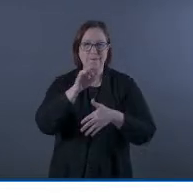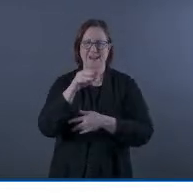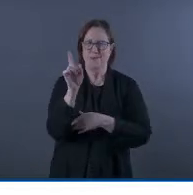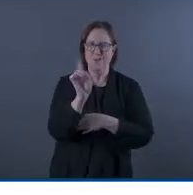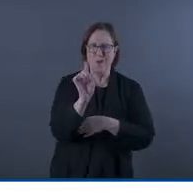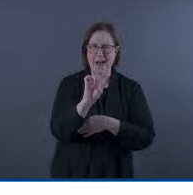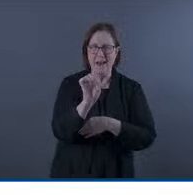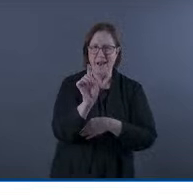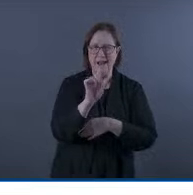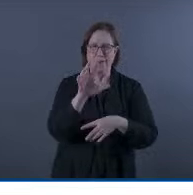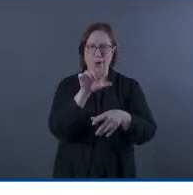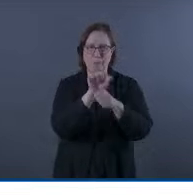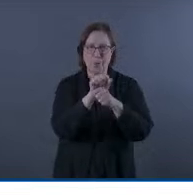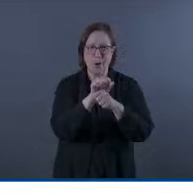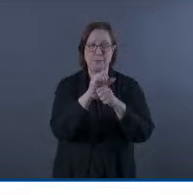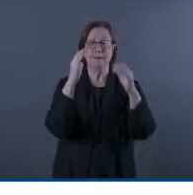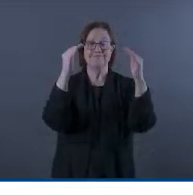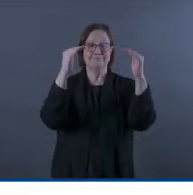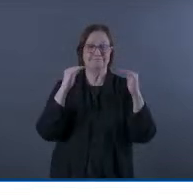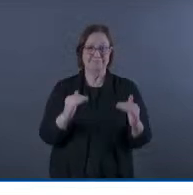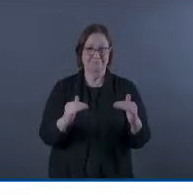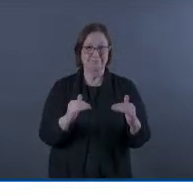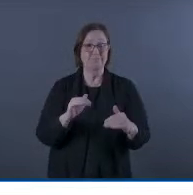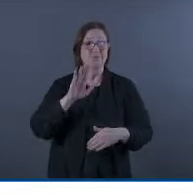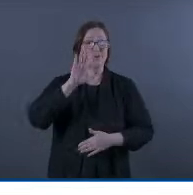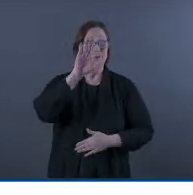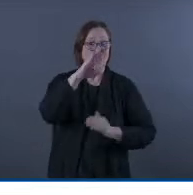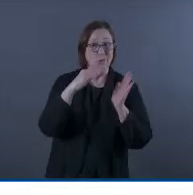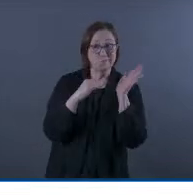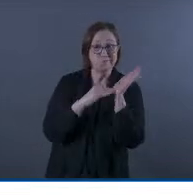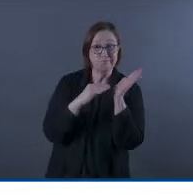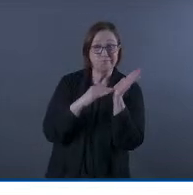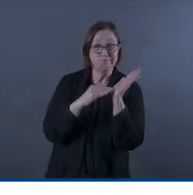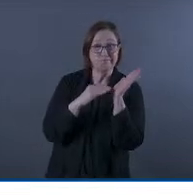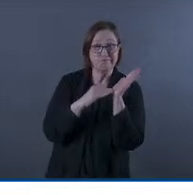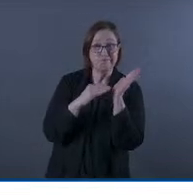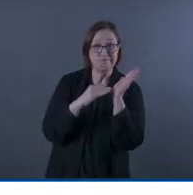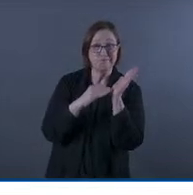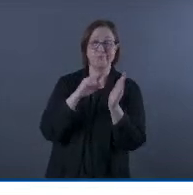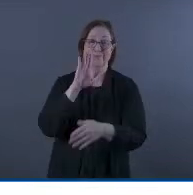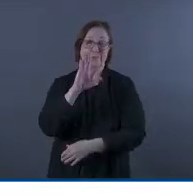with your healthcare provider that you know, that you see for a regular service